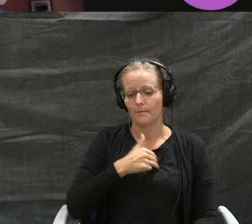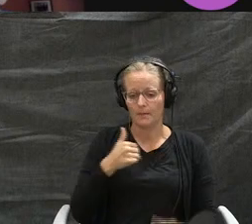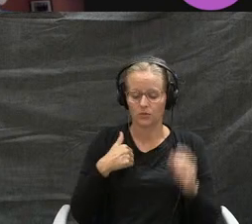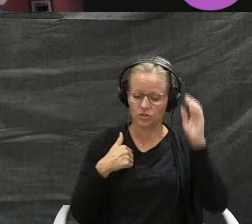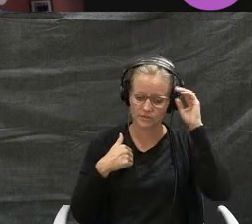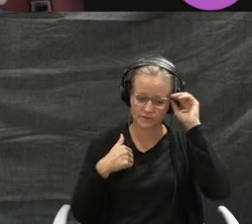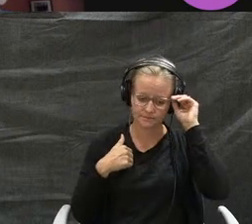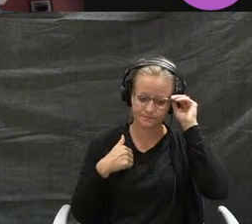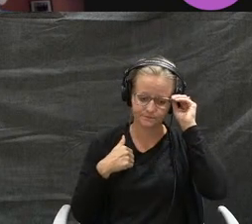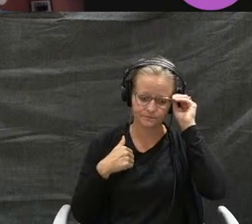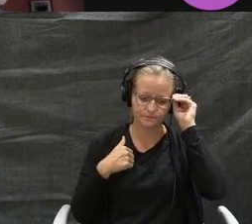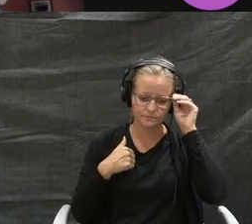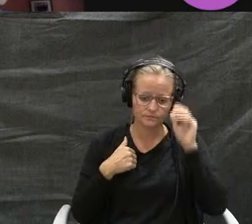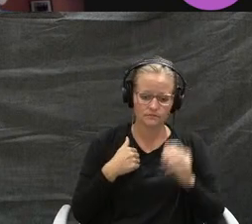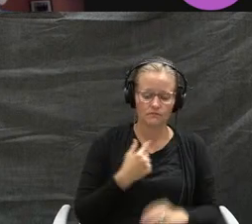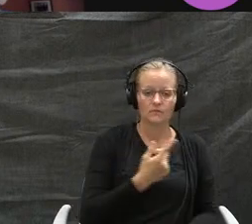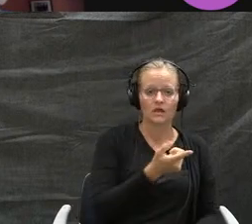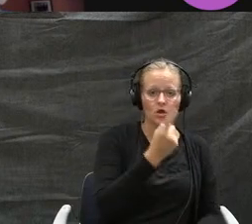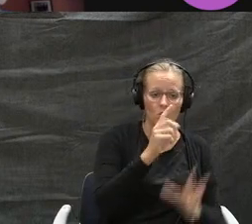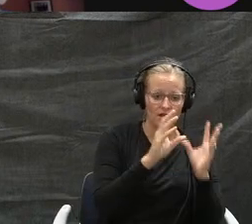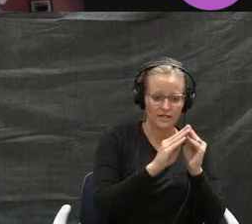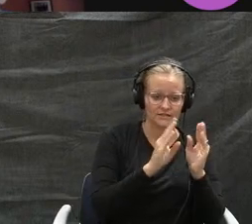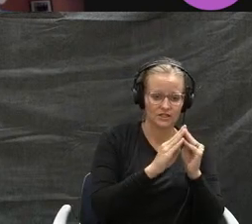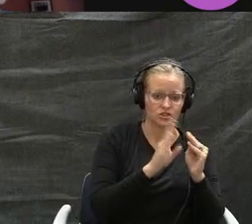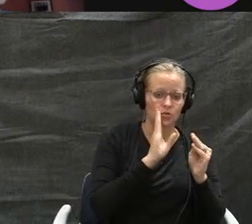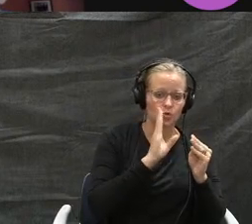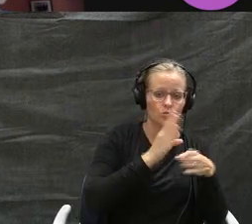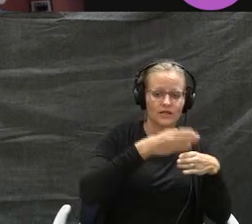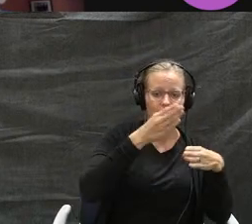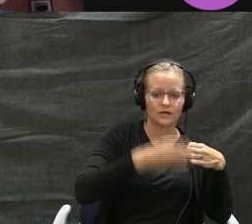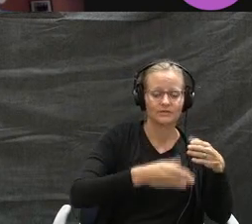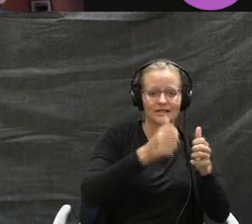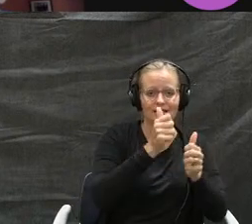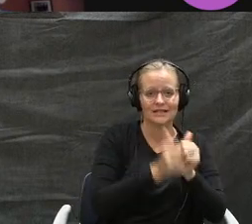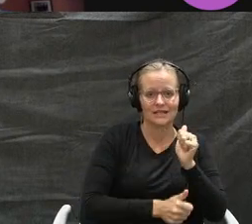excellent one. Session will be completed in each semester. The